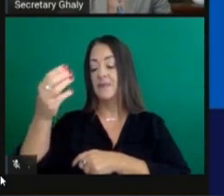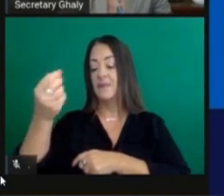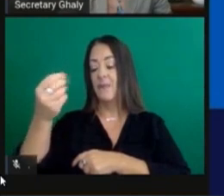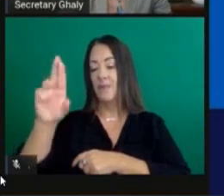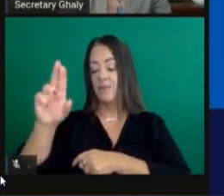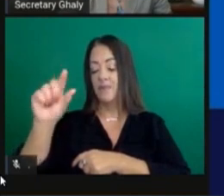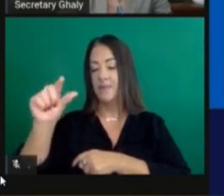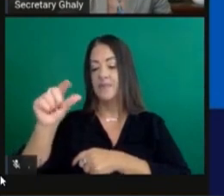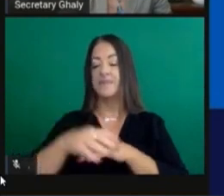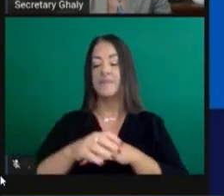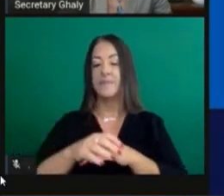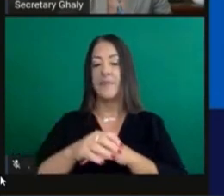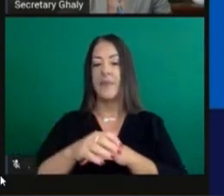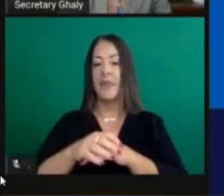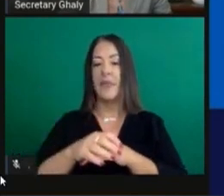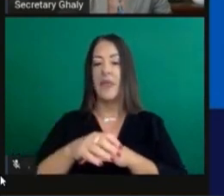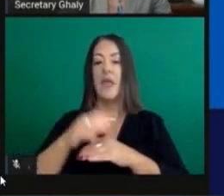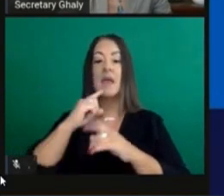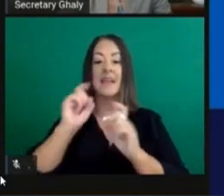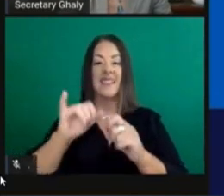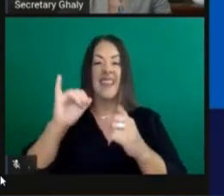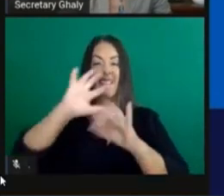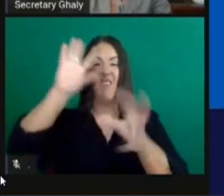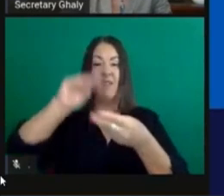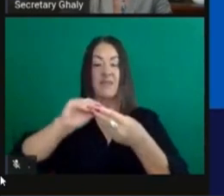WE HAVE A NEW TESTING TIME AT